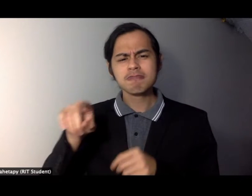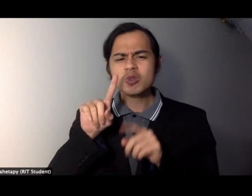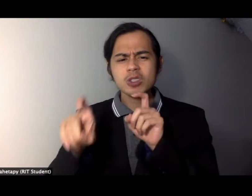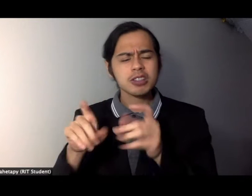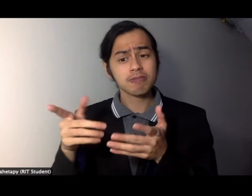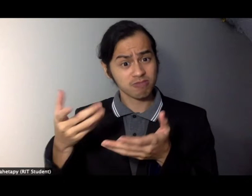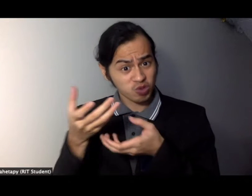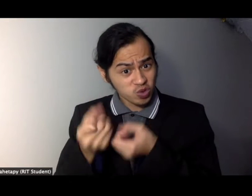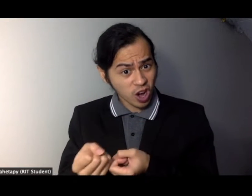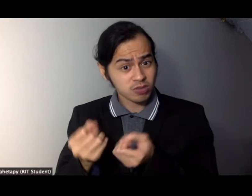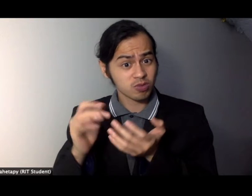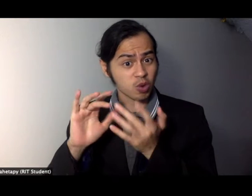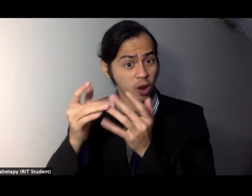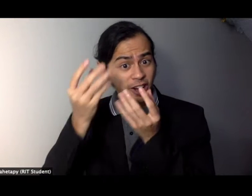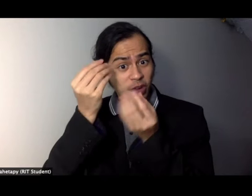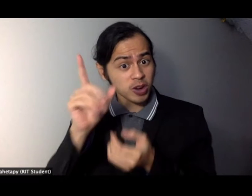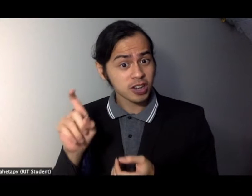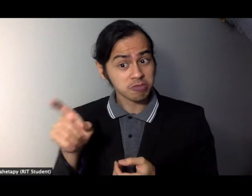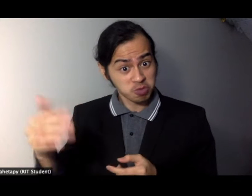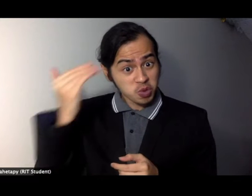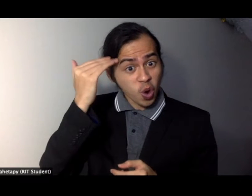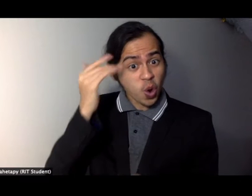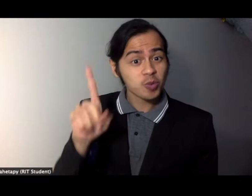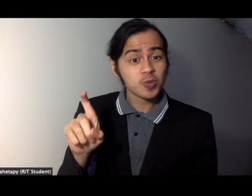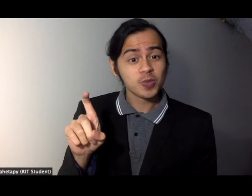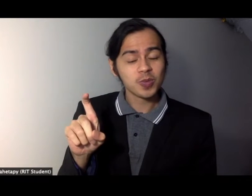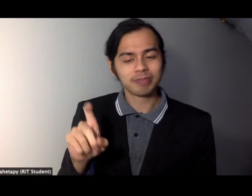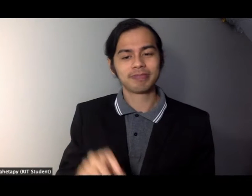... related that do they trust the online health information and how do they know about the information.